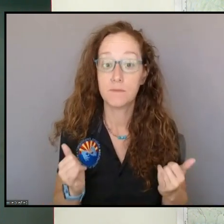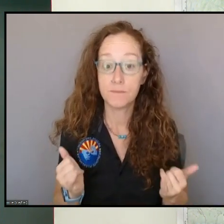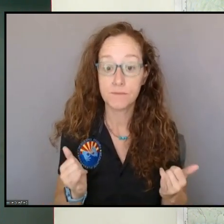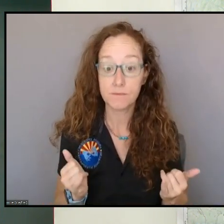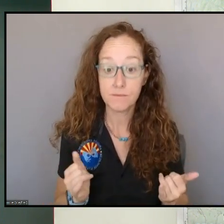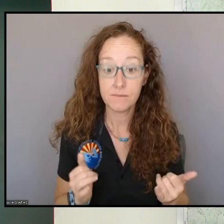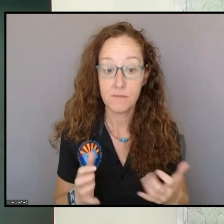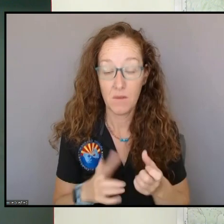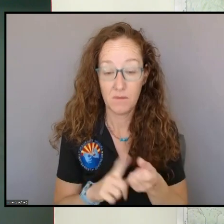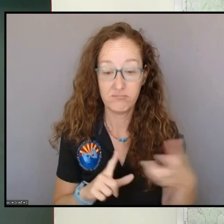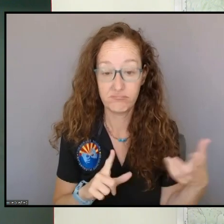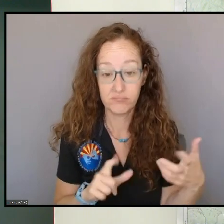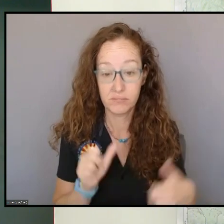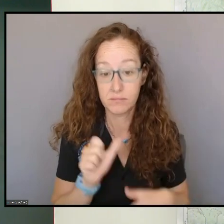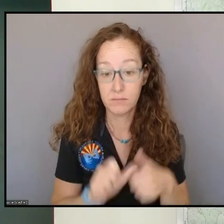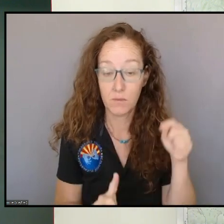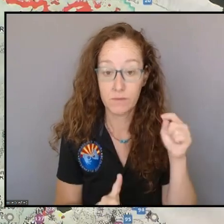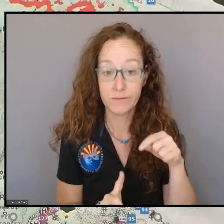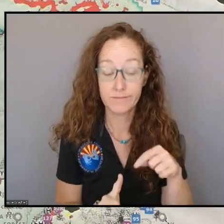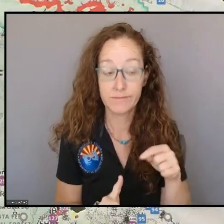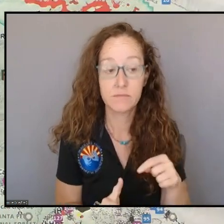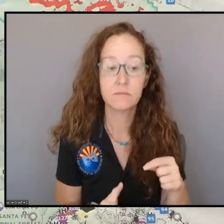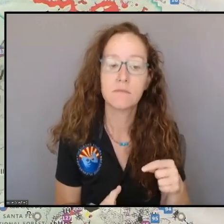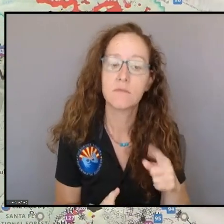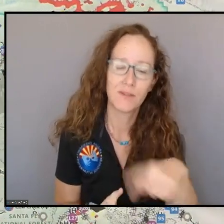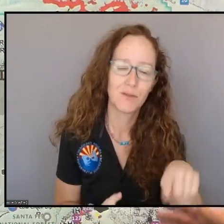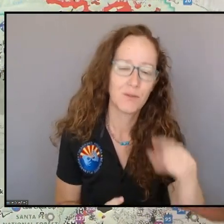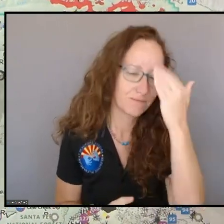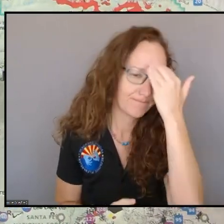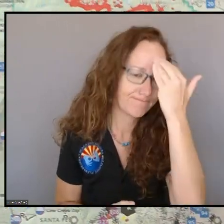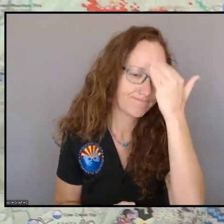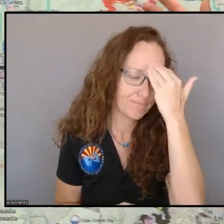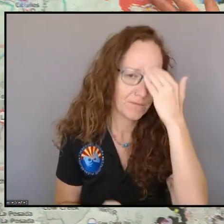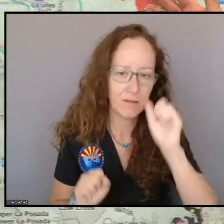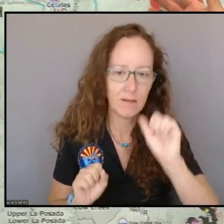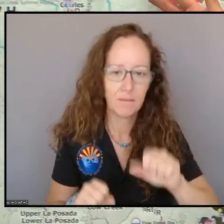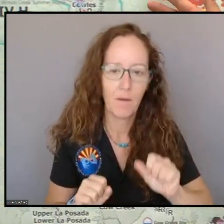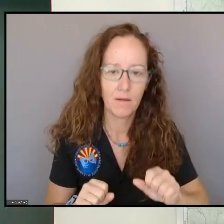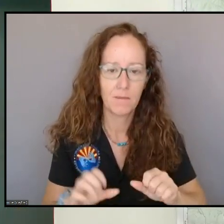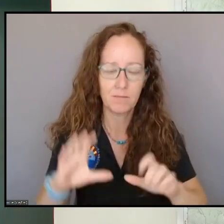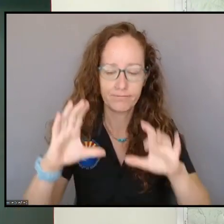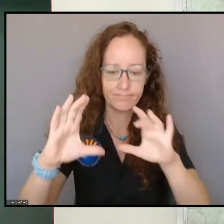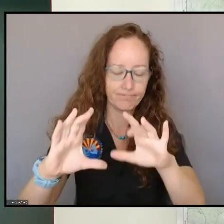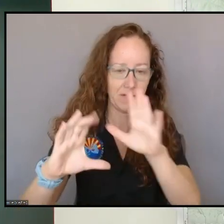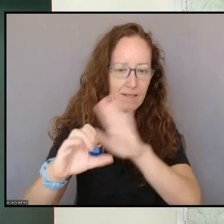is: You guys have all heard about potential firing operation that's going to be occurring coming out of this